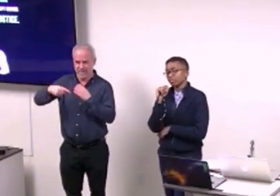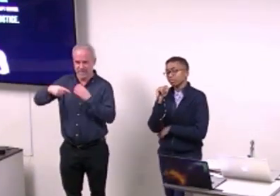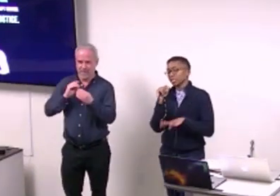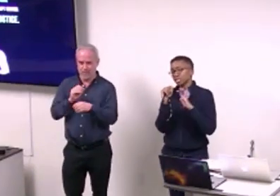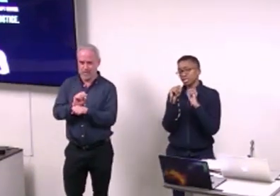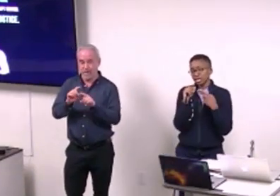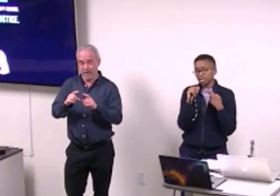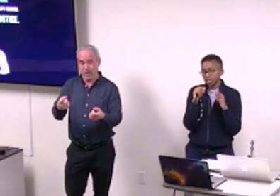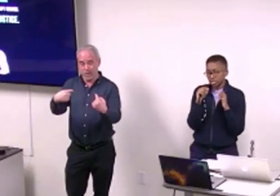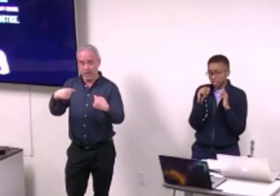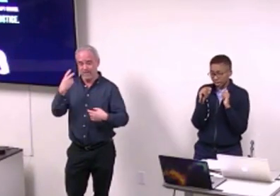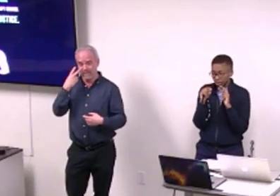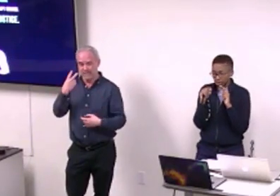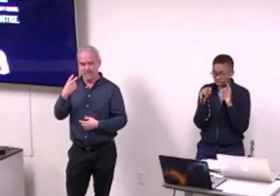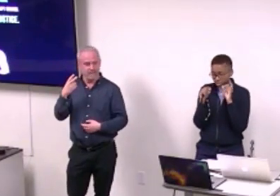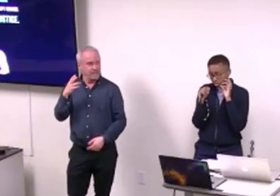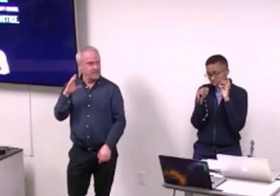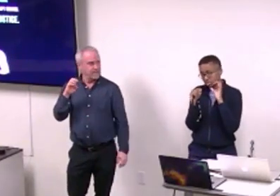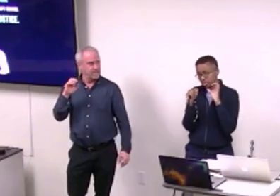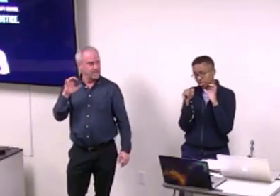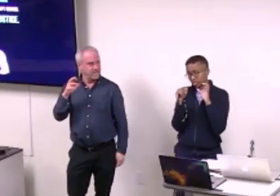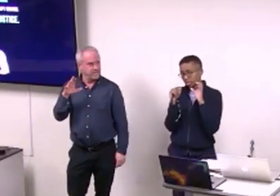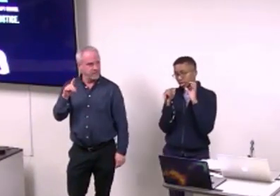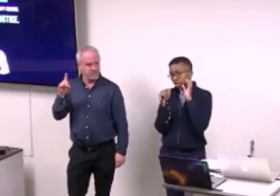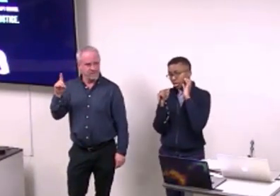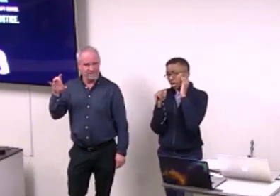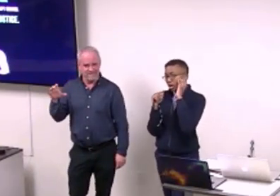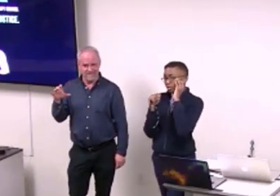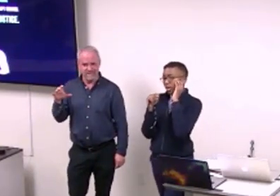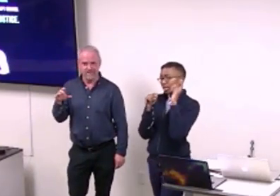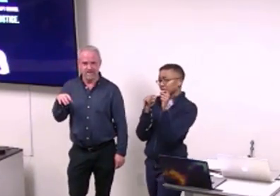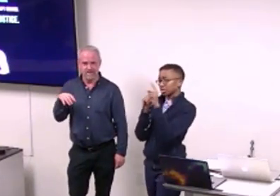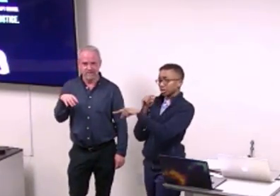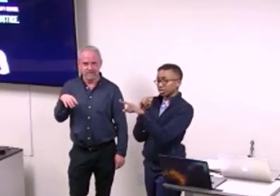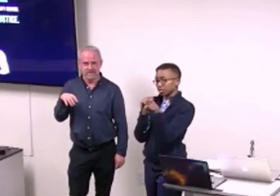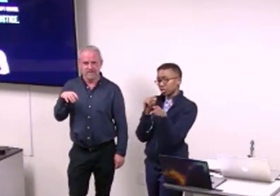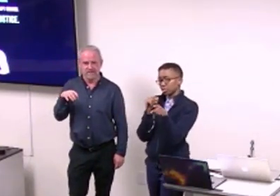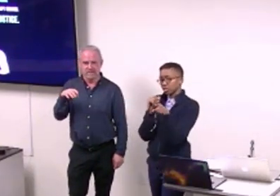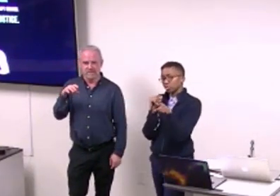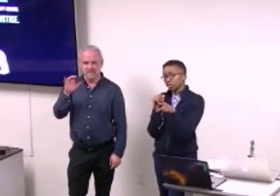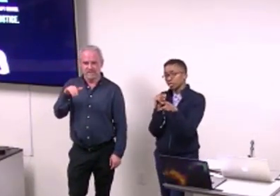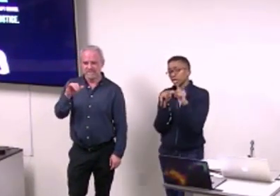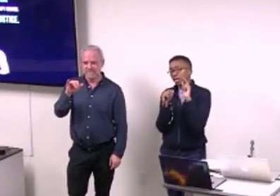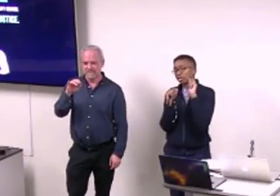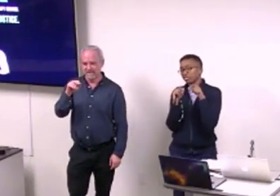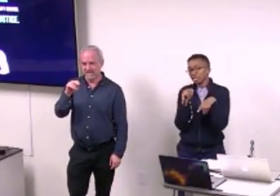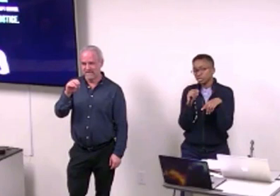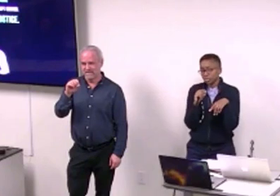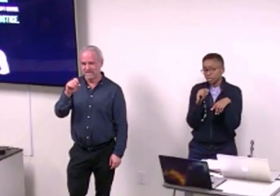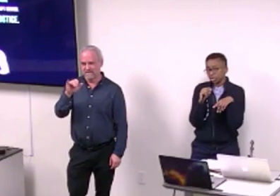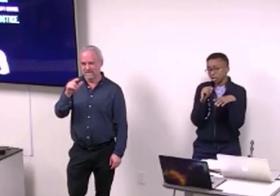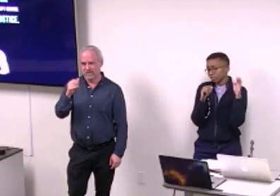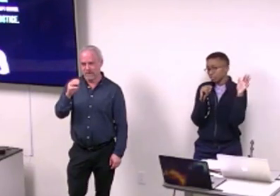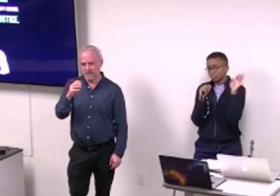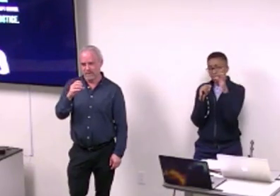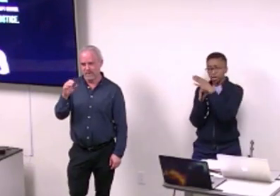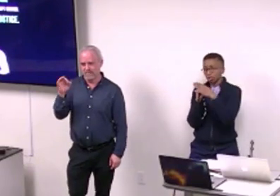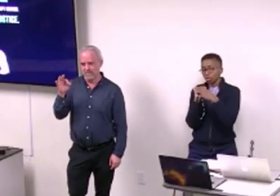B-e-h-e-a-r-d-d-c. And that's on Instagram and Twitter. And then Facebook, if you put in our whole name.